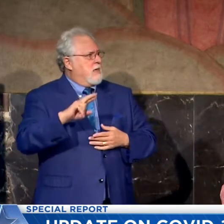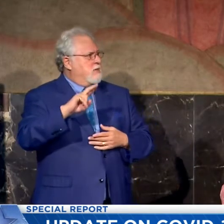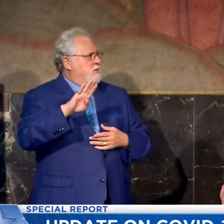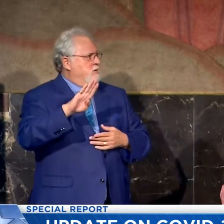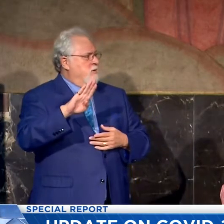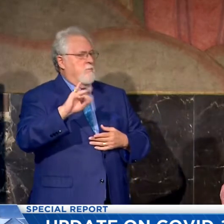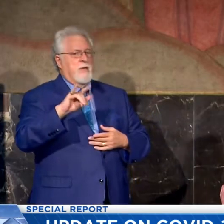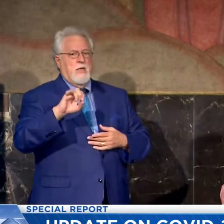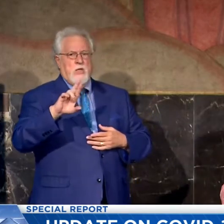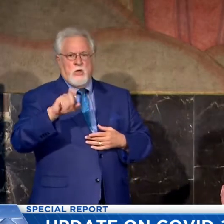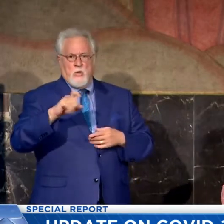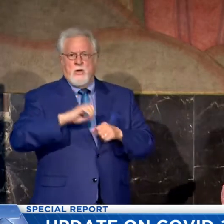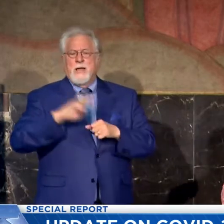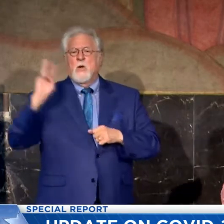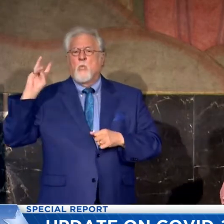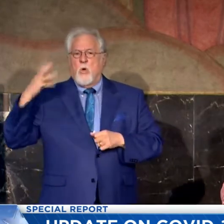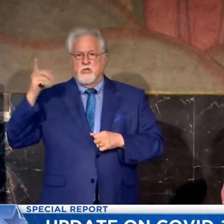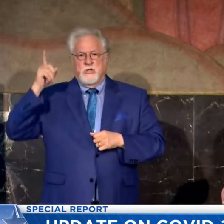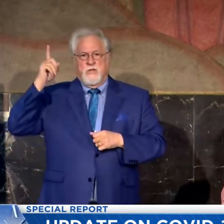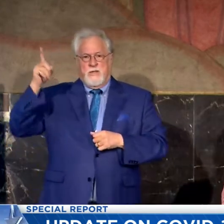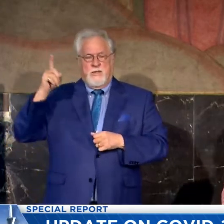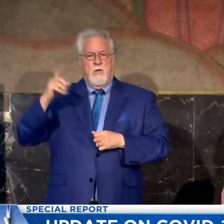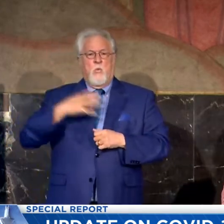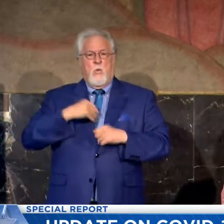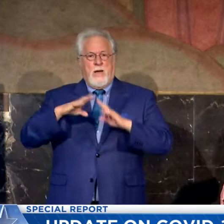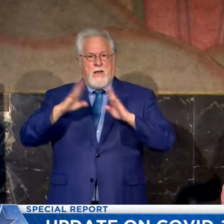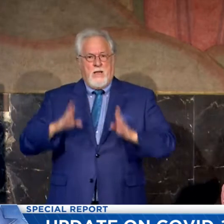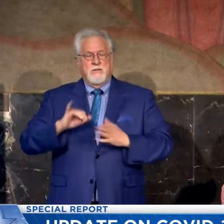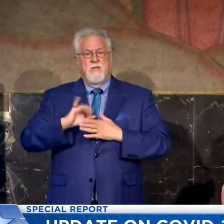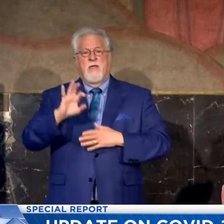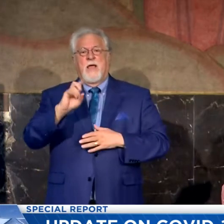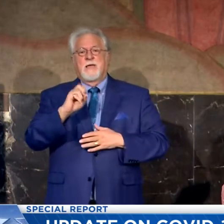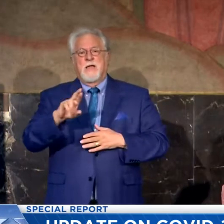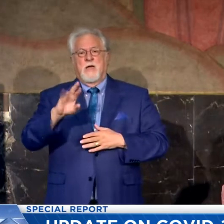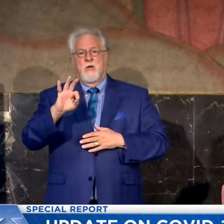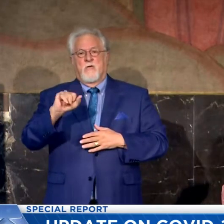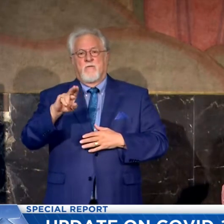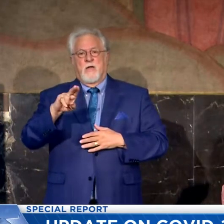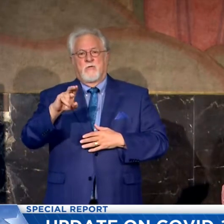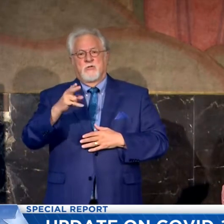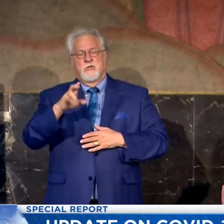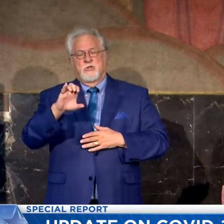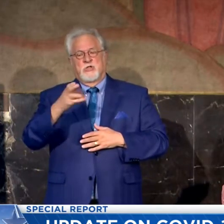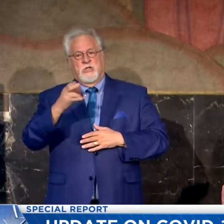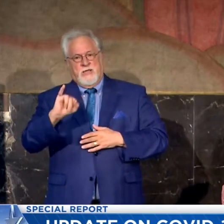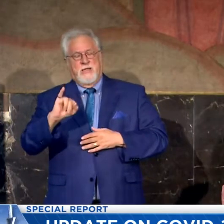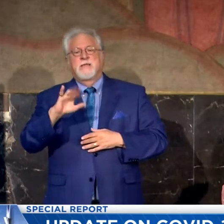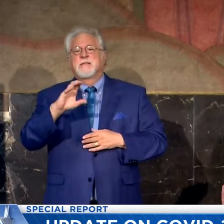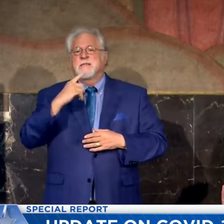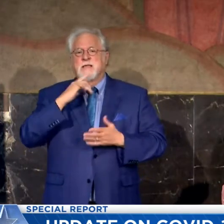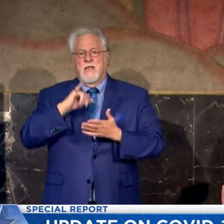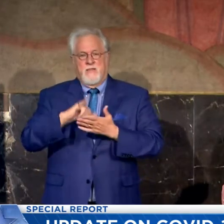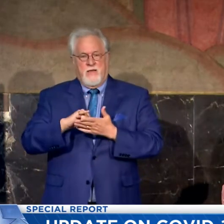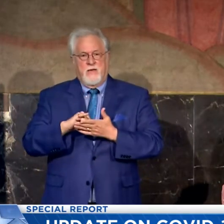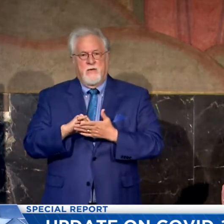IT HAPPENED TO BE THAT ON THE DAY THAT DOCTOR BU AND I WERE IN WASHINGTON AT THE OVAL